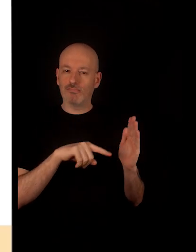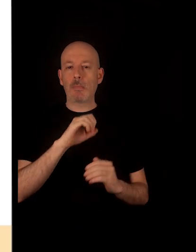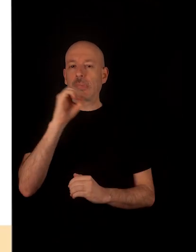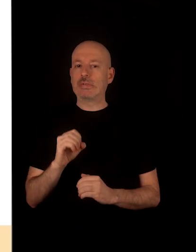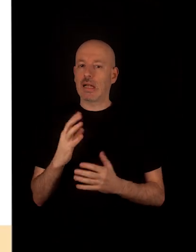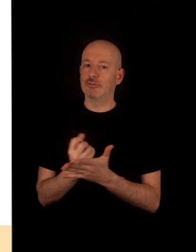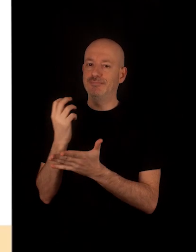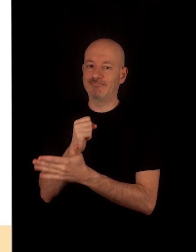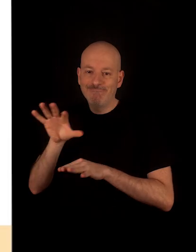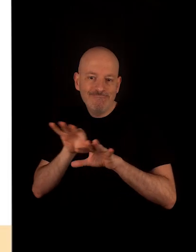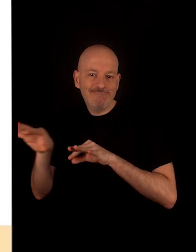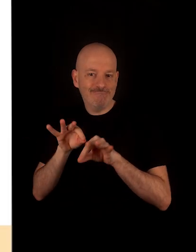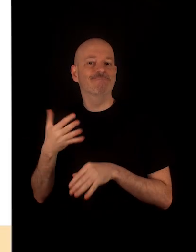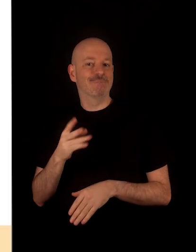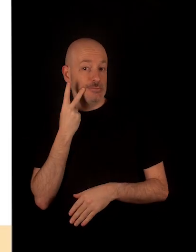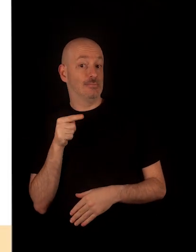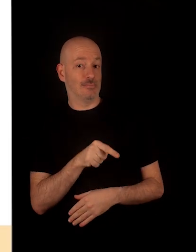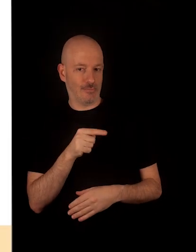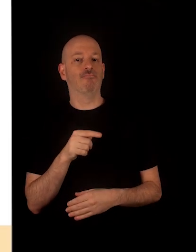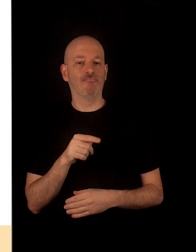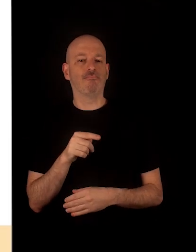These are the objectives of Culture Moves Europe.